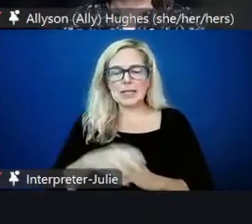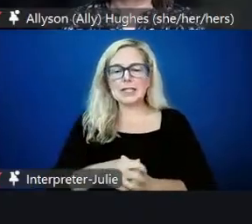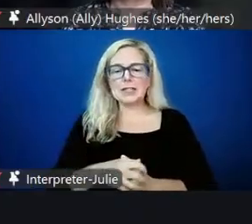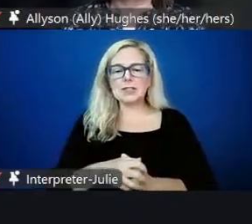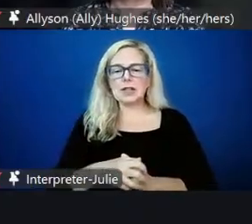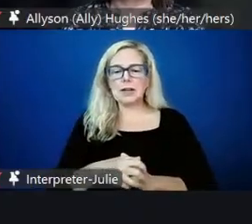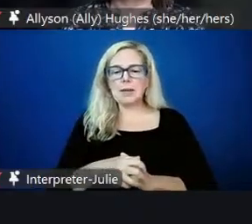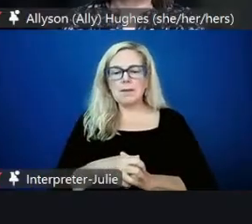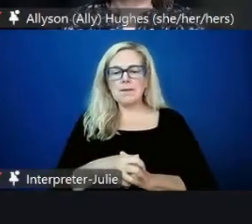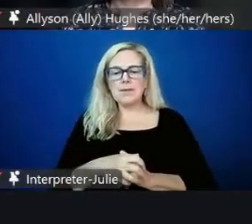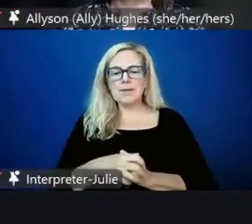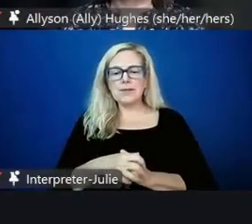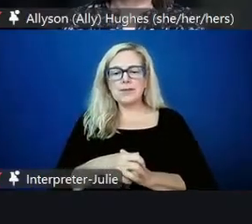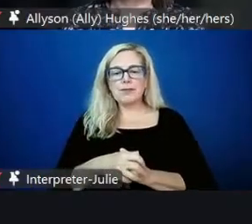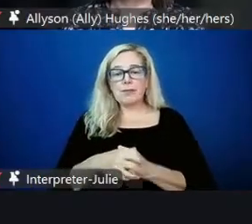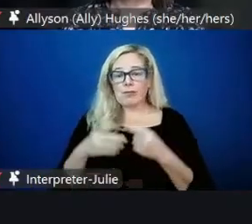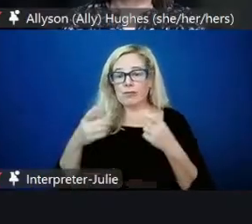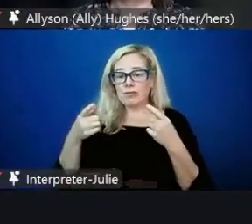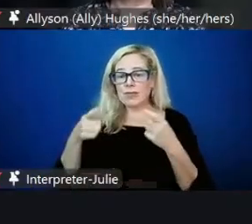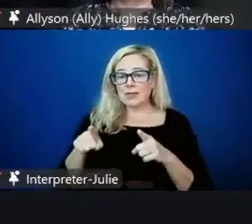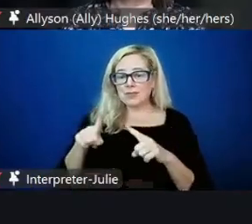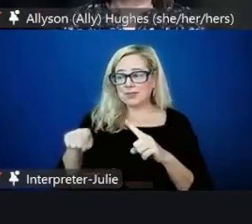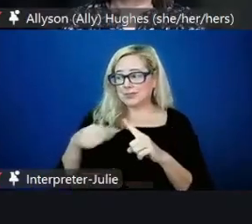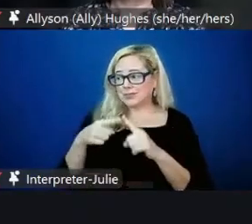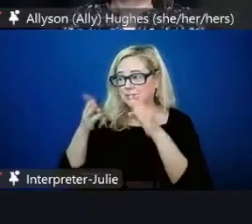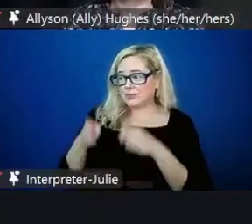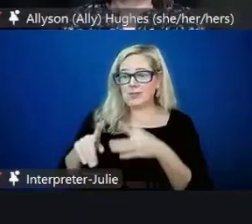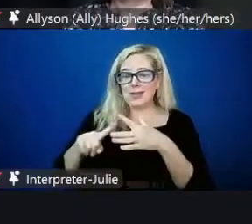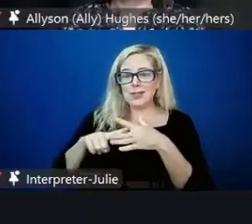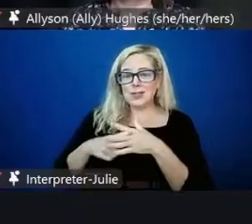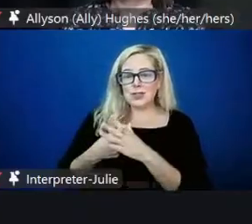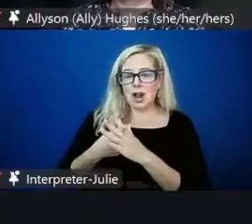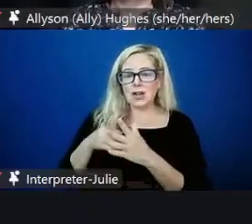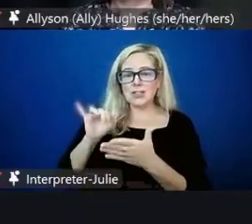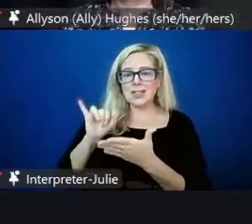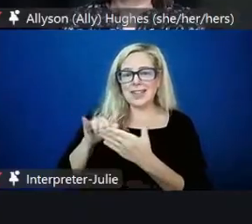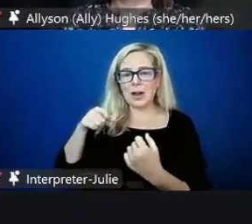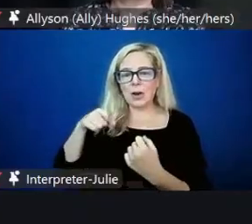And we think that that's because a feeling of comfort and safety in one's body due to